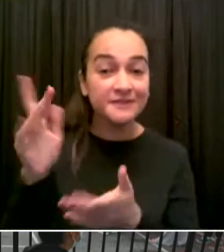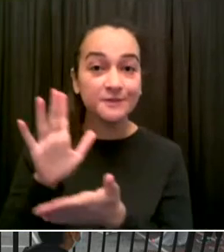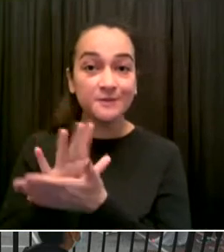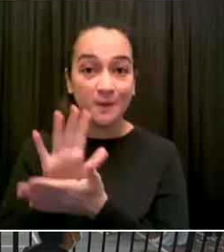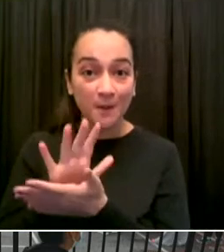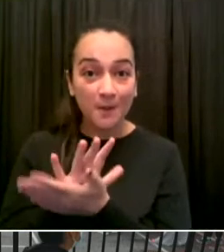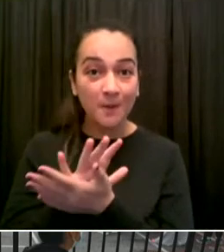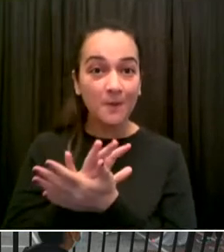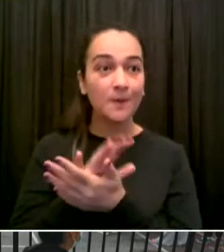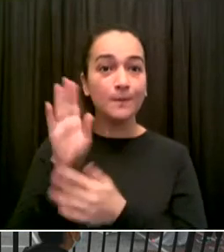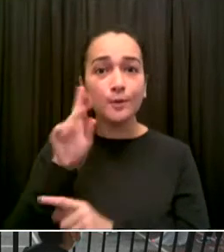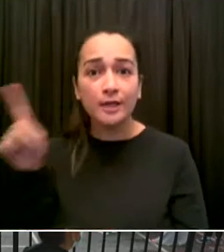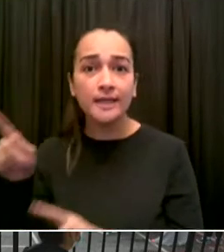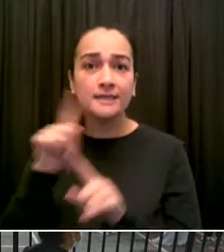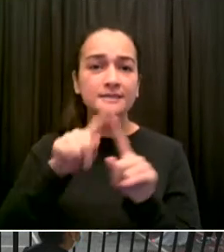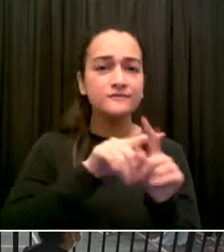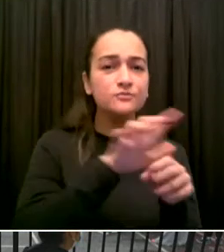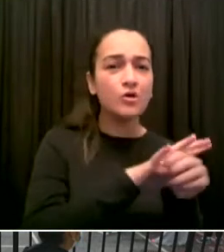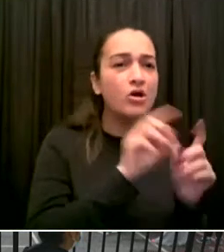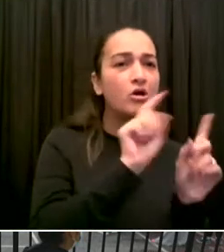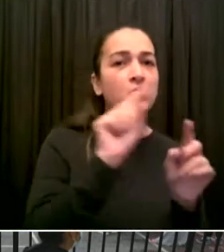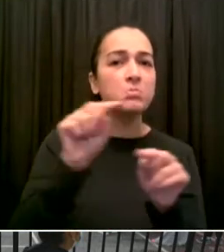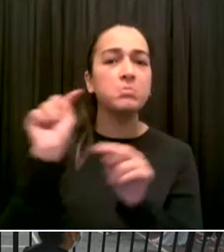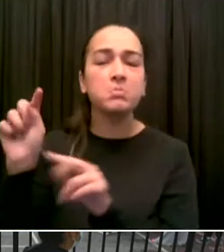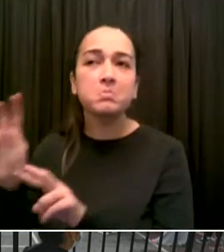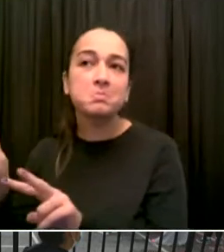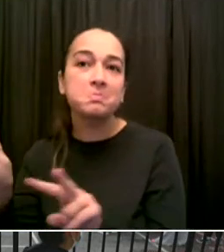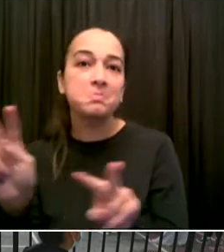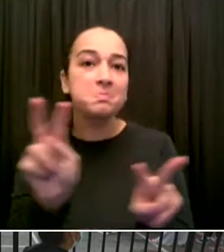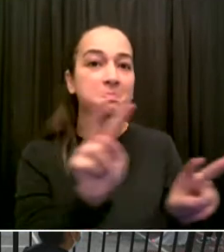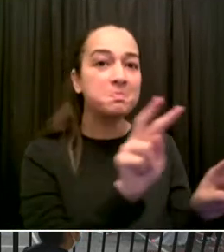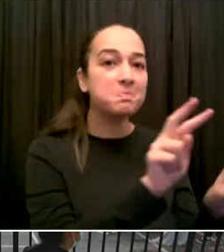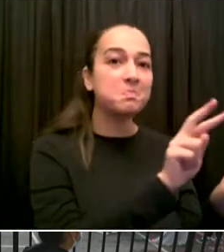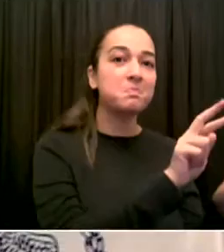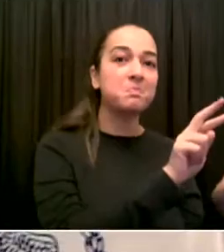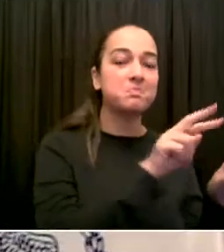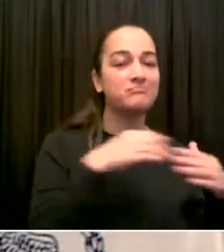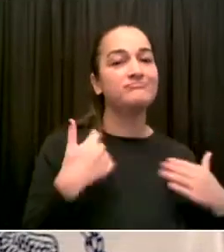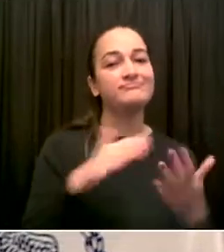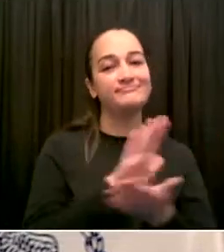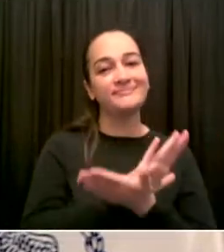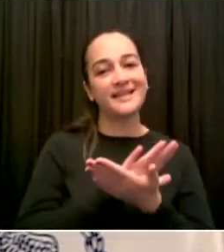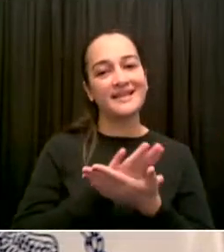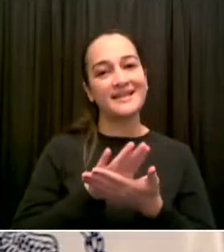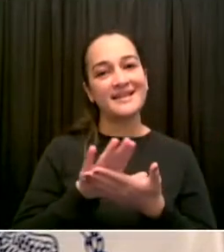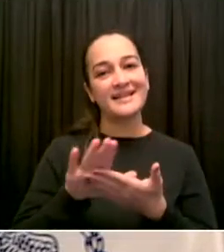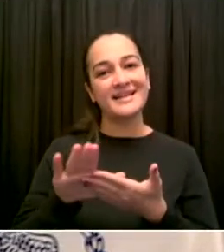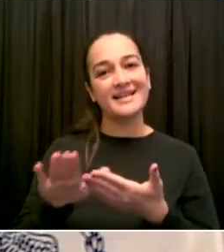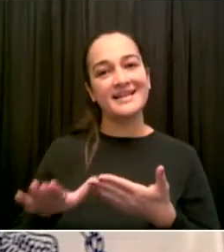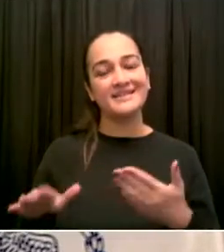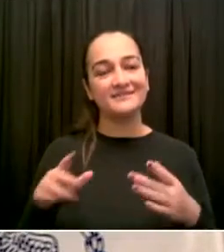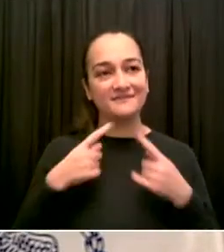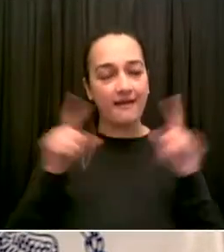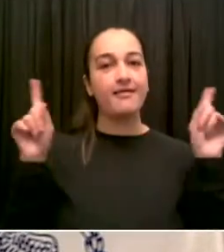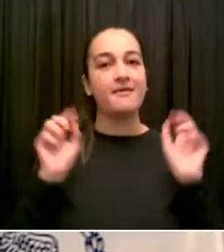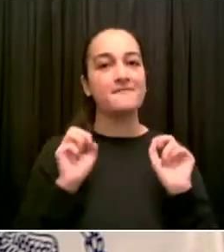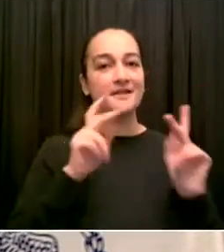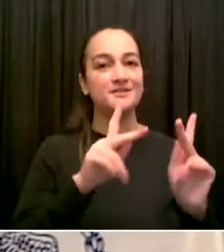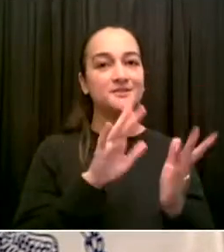JUST A PALPABLE SENSE OF SOMETHING HISTORIC AND CRUCIAL